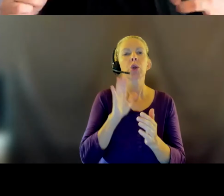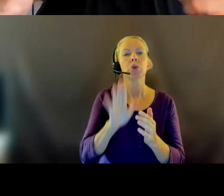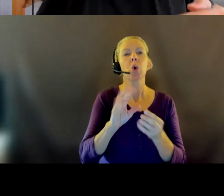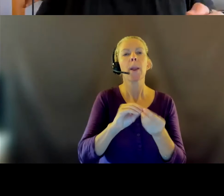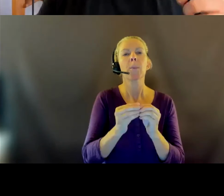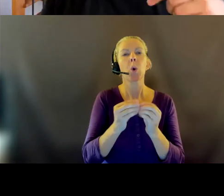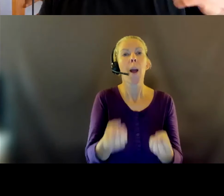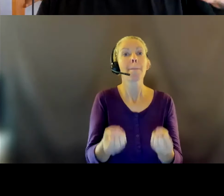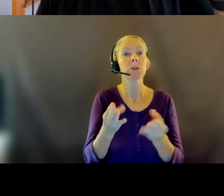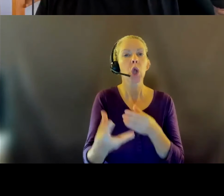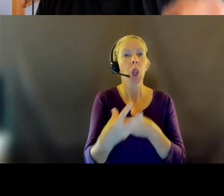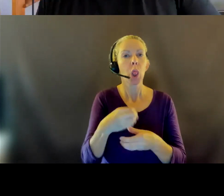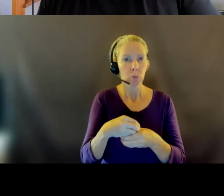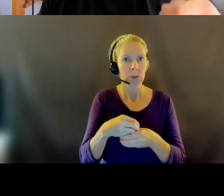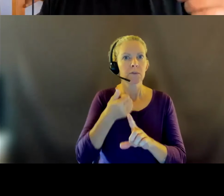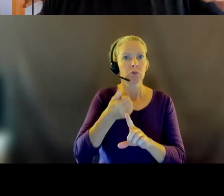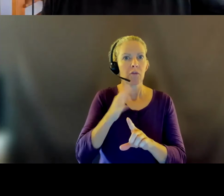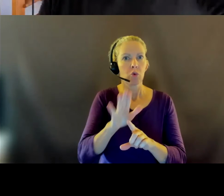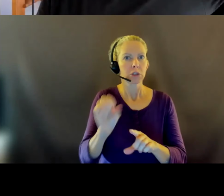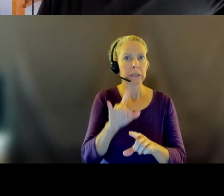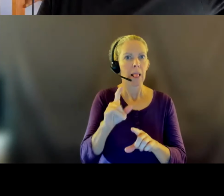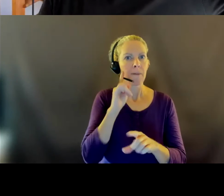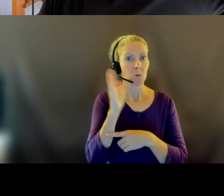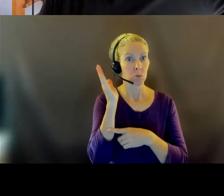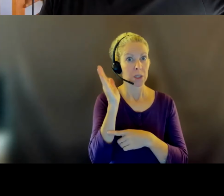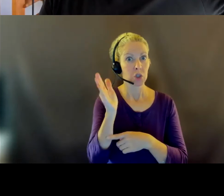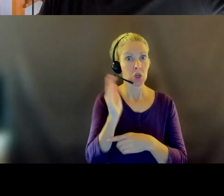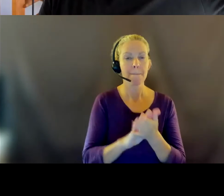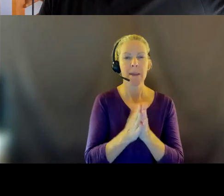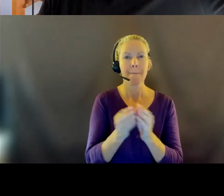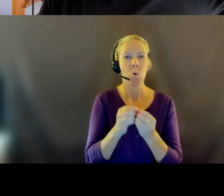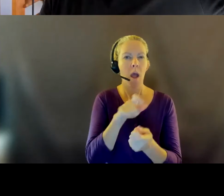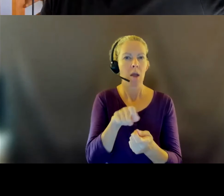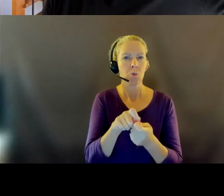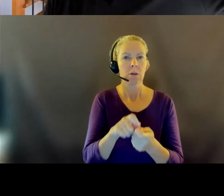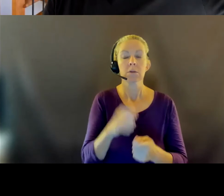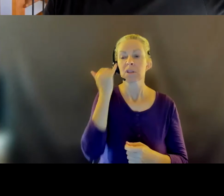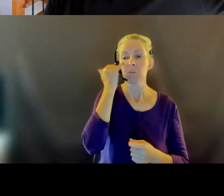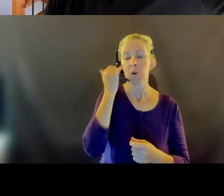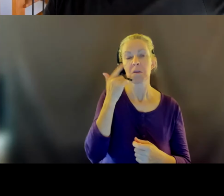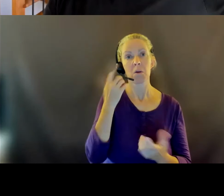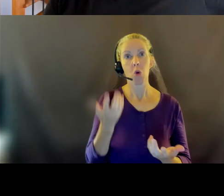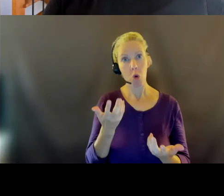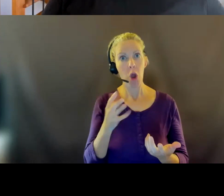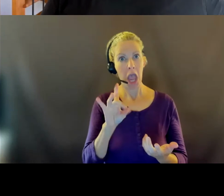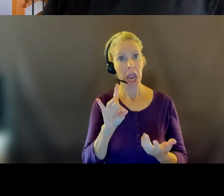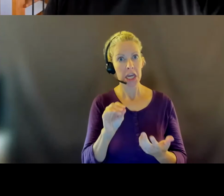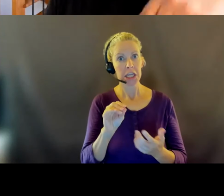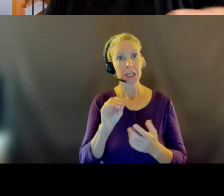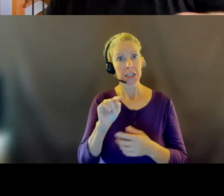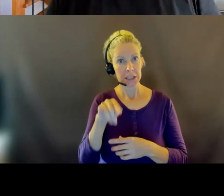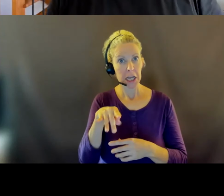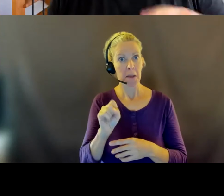Every question is an opportunity to learn.